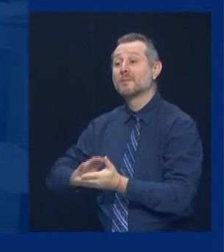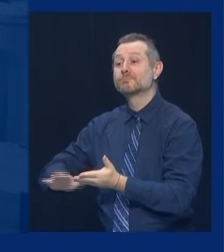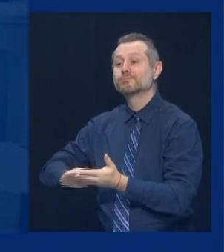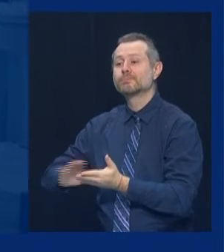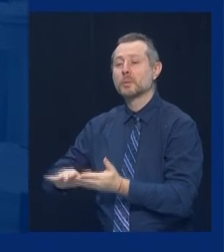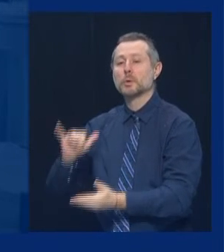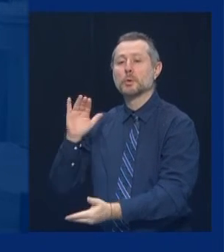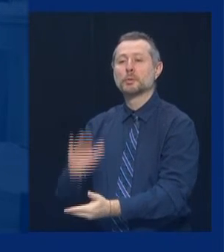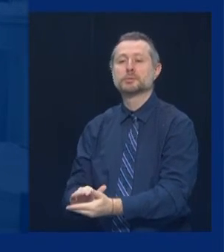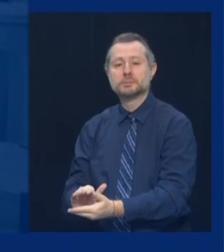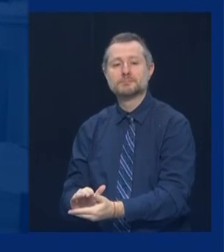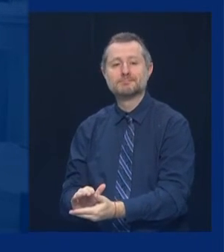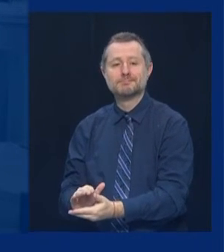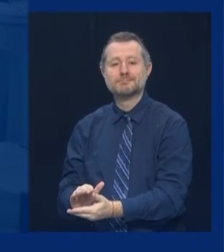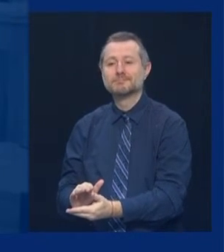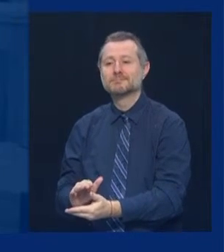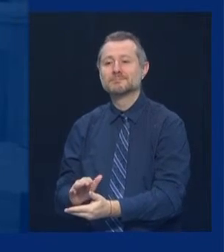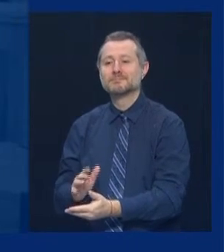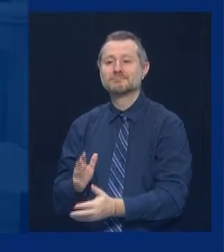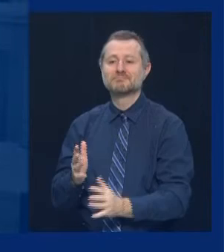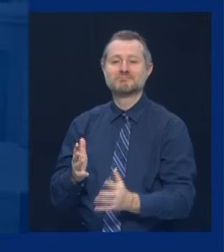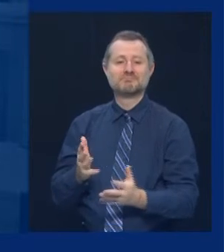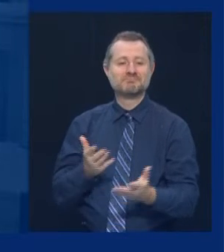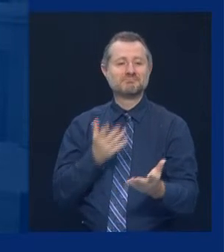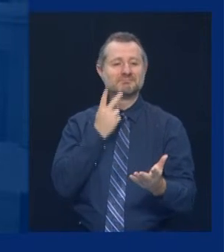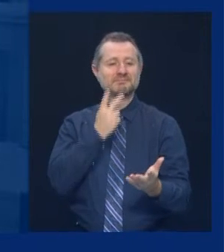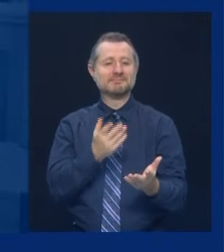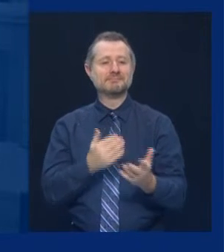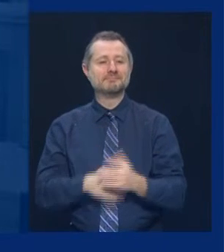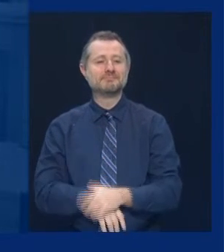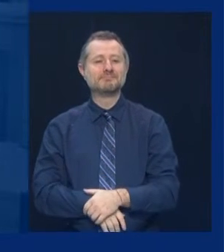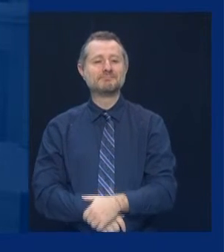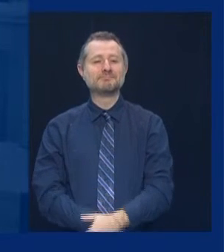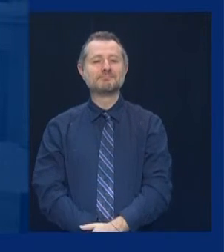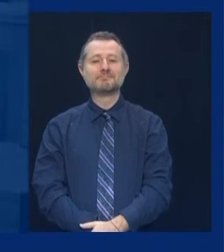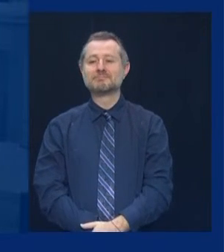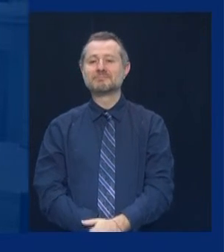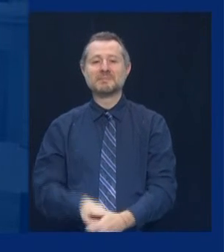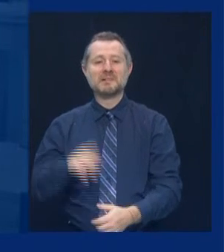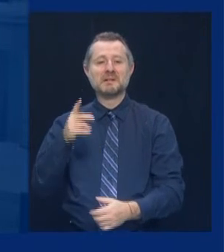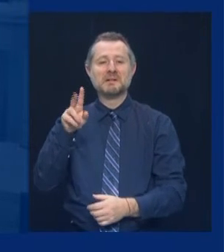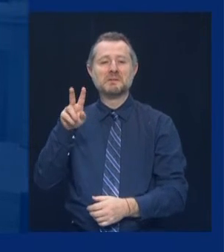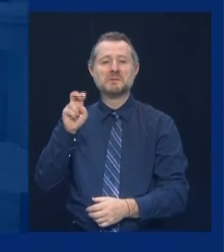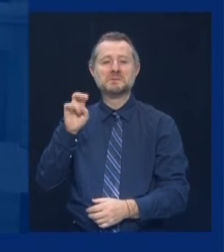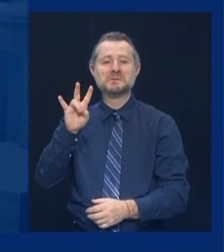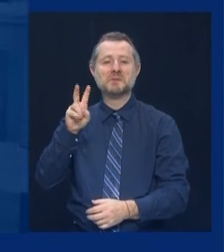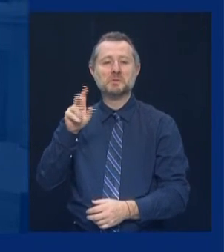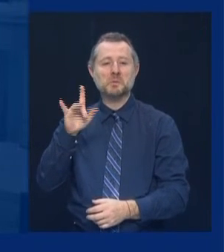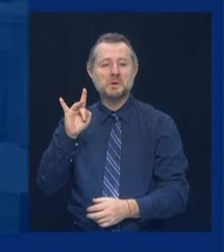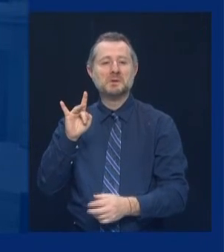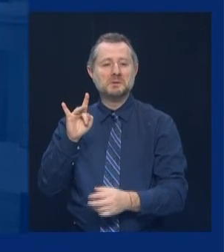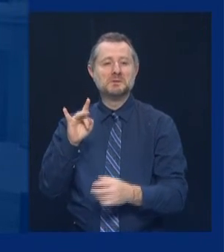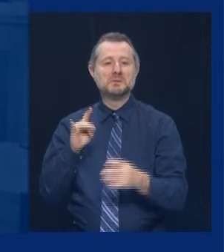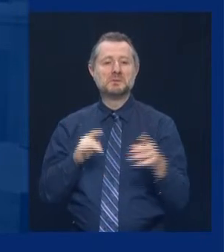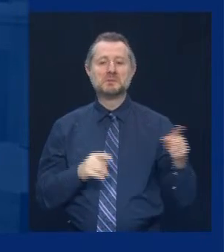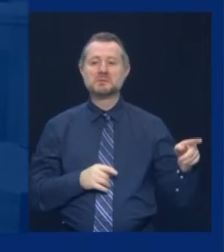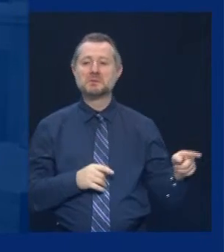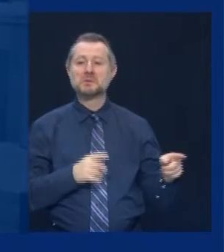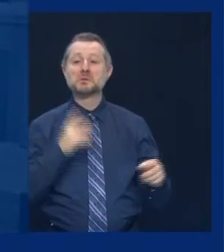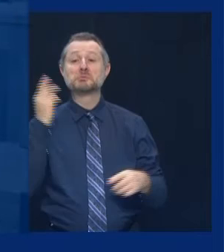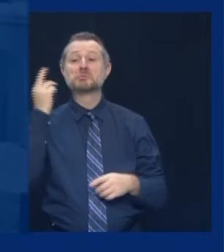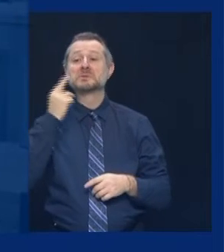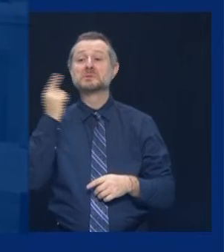BUT THE DISCHARGES ARE DOWN.